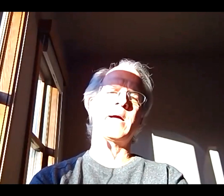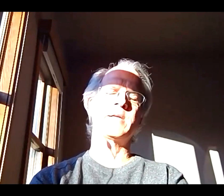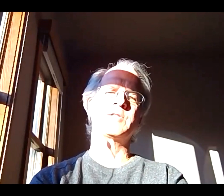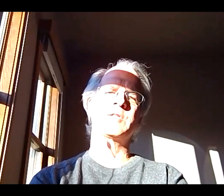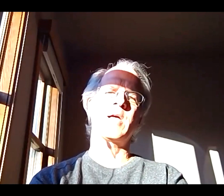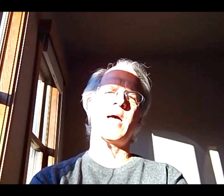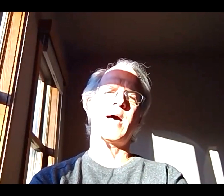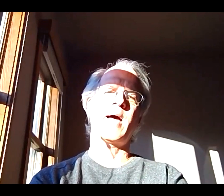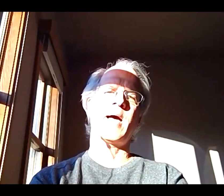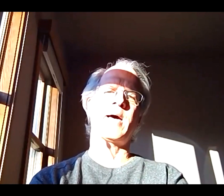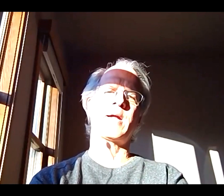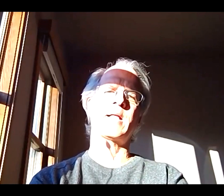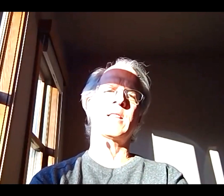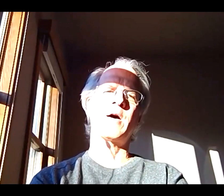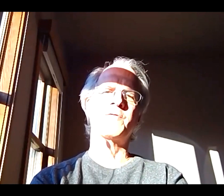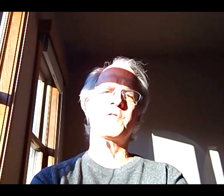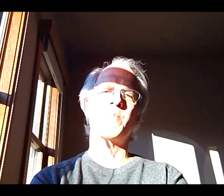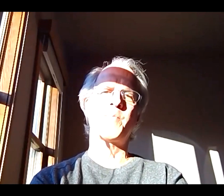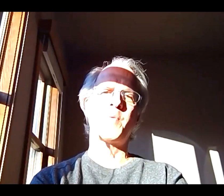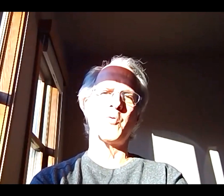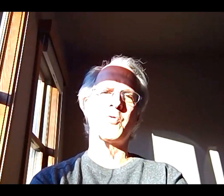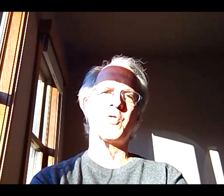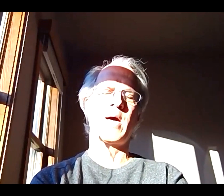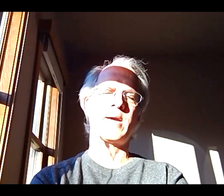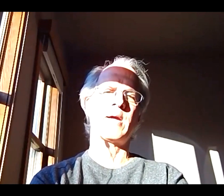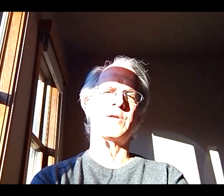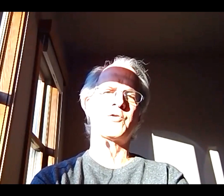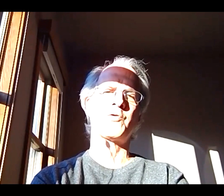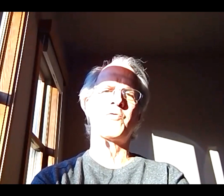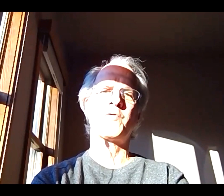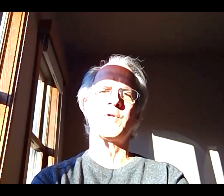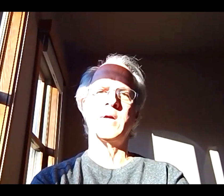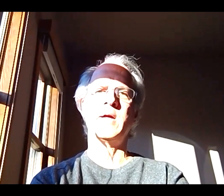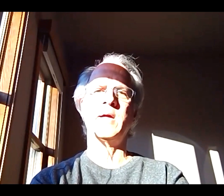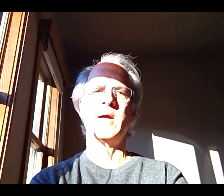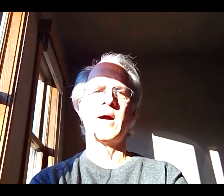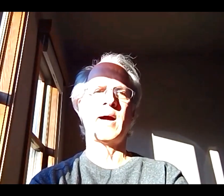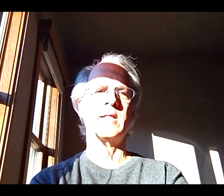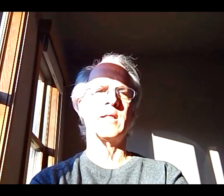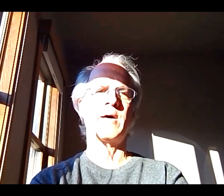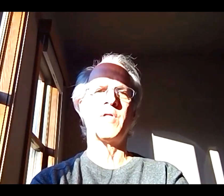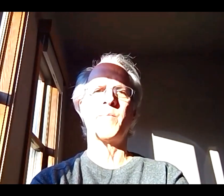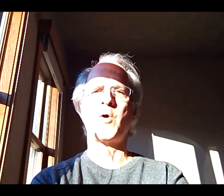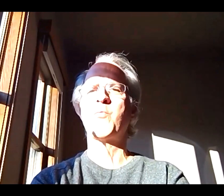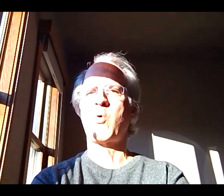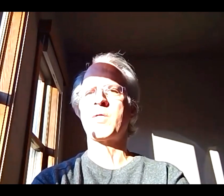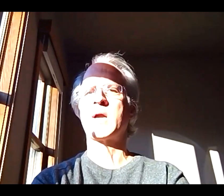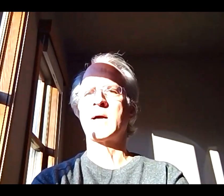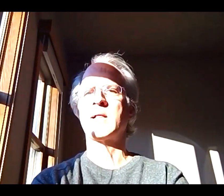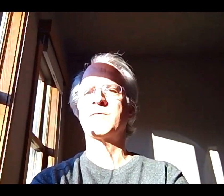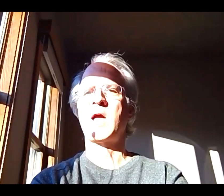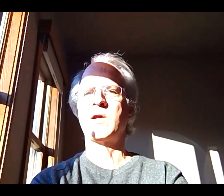plays and I loved them both and truthfully I loved them both more than I loved 'Katie